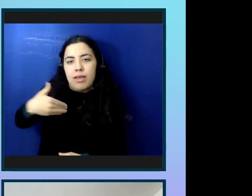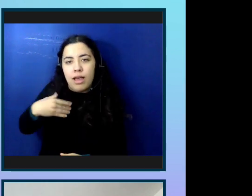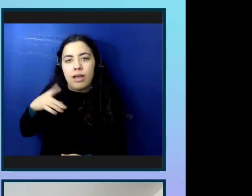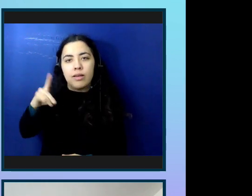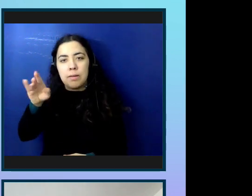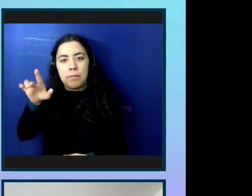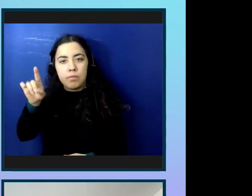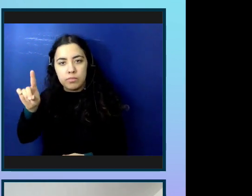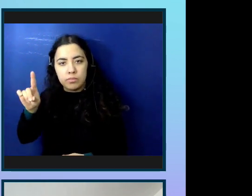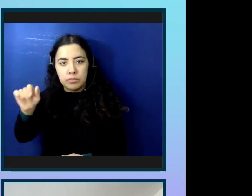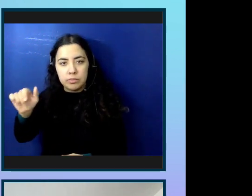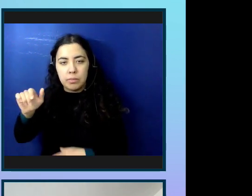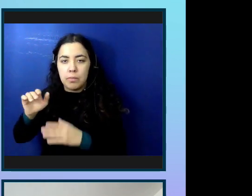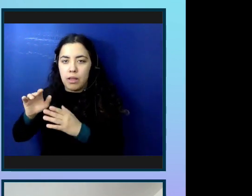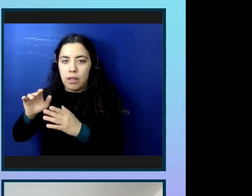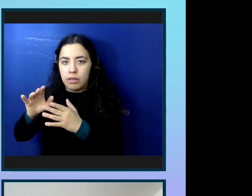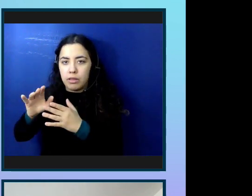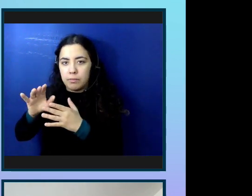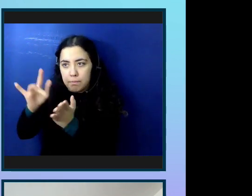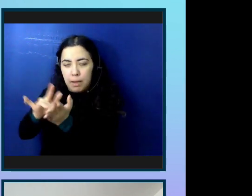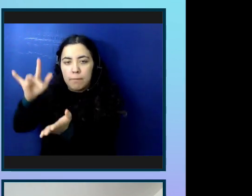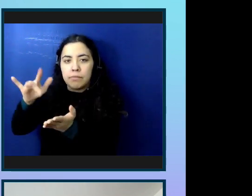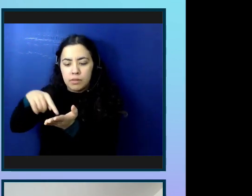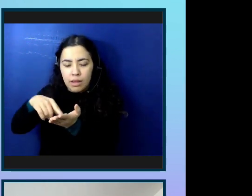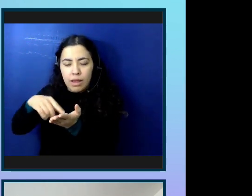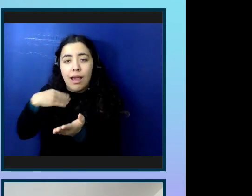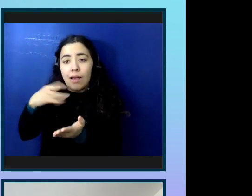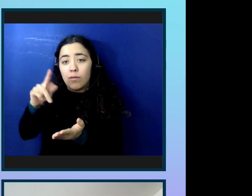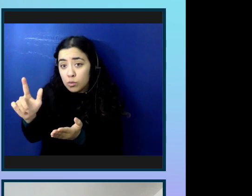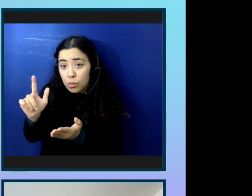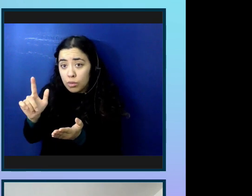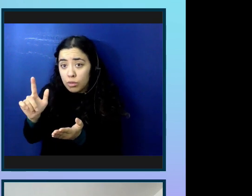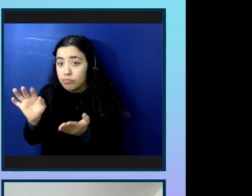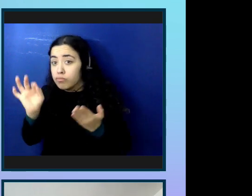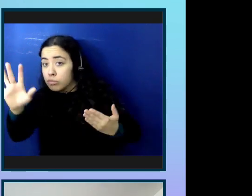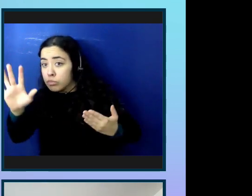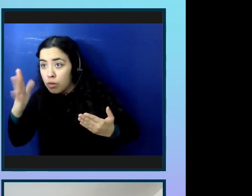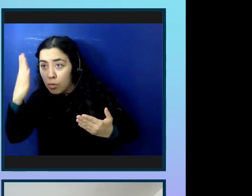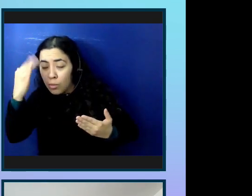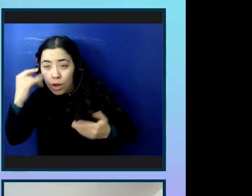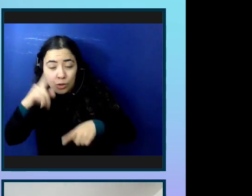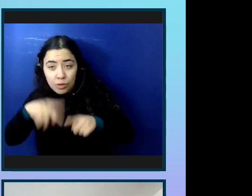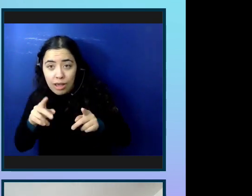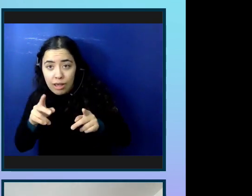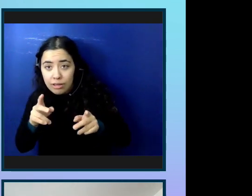there is a tool tip that tells the user exactly why they're not able to submit the input. I think if you decide to use a disabled button,